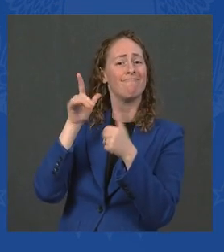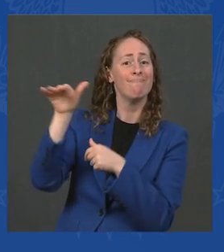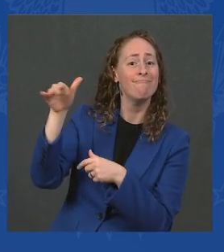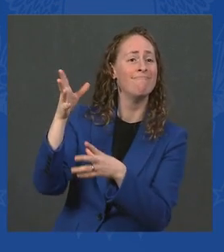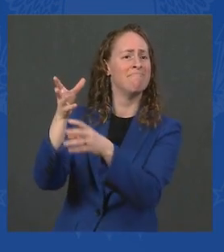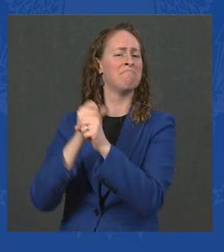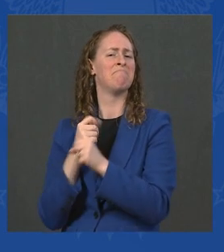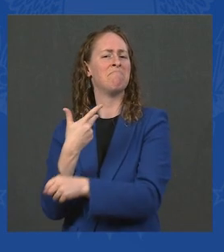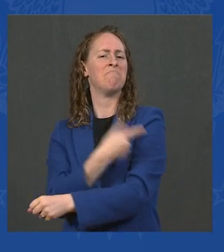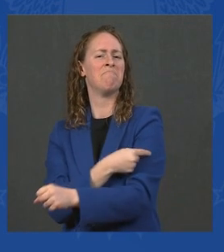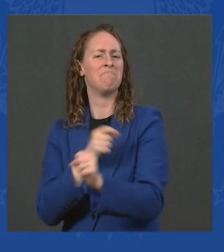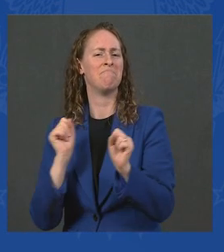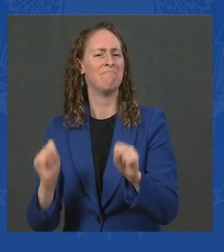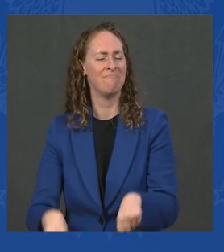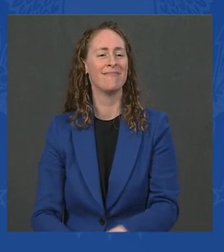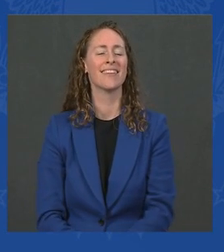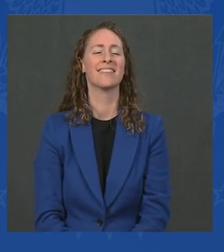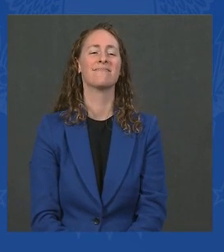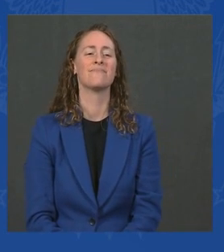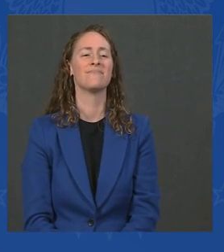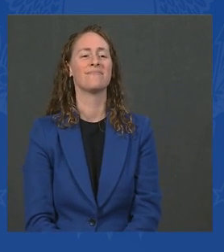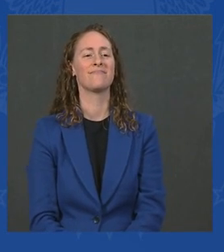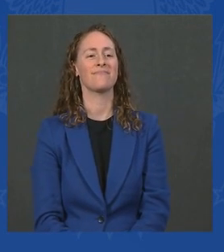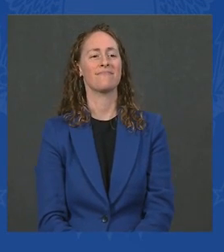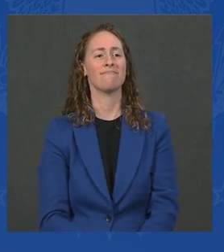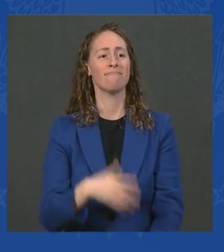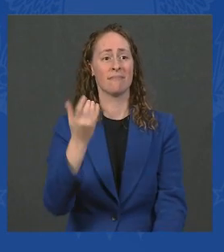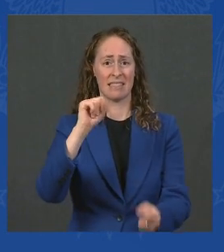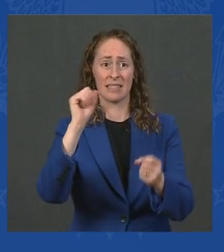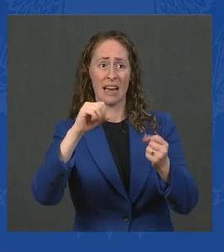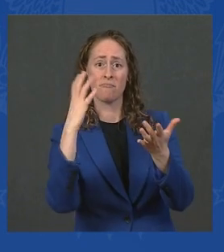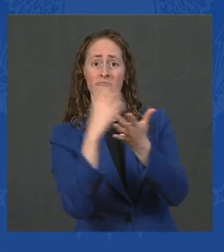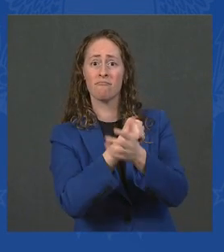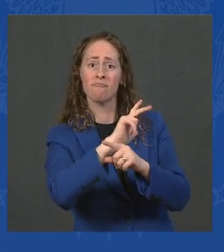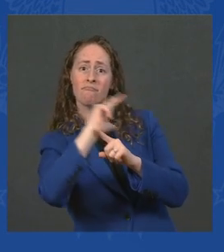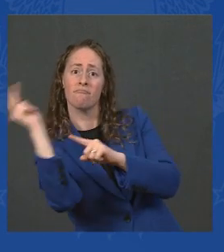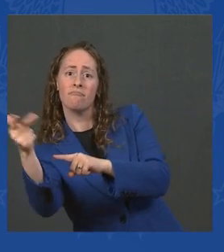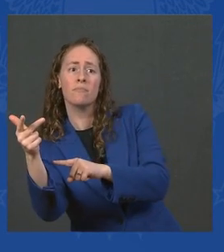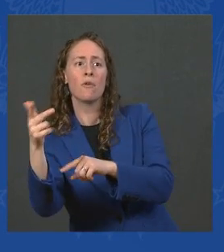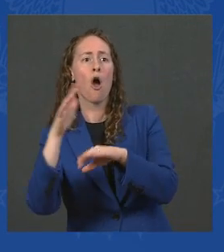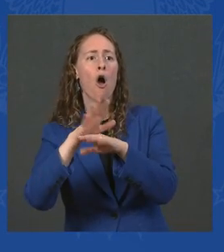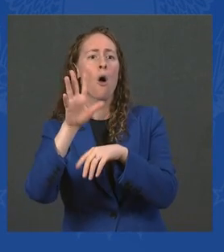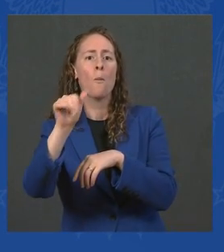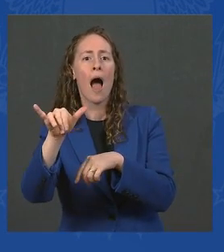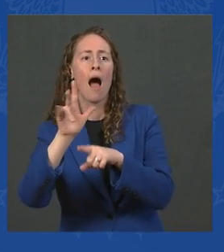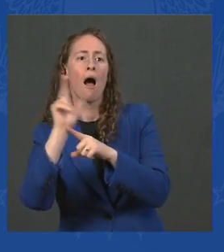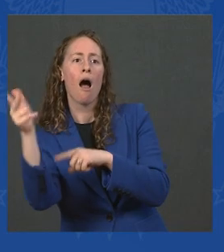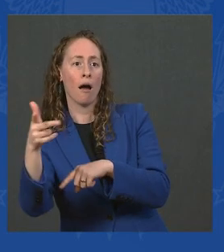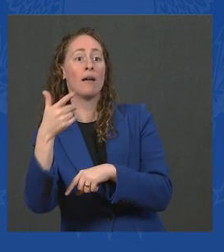to our schools as well. Mayor Bowser has done one heck of job setting -- no, you really have, Mayor.